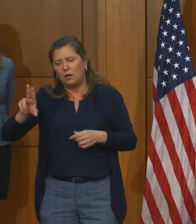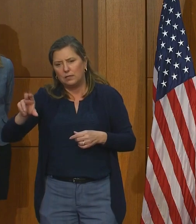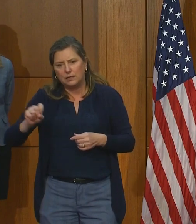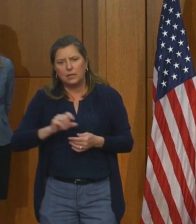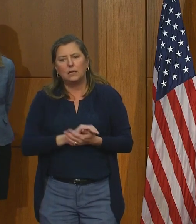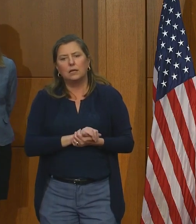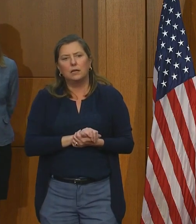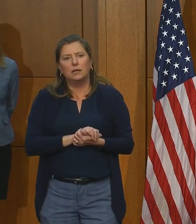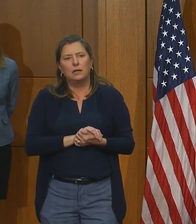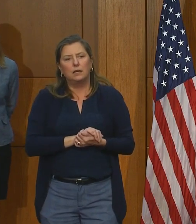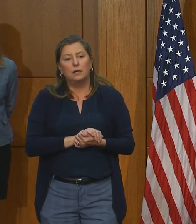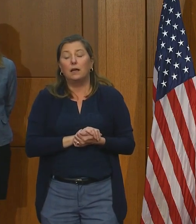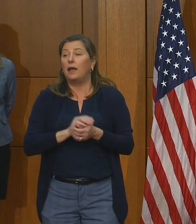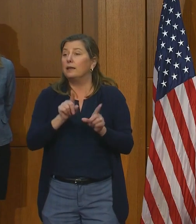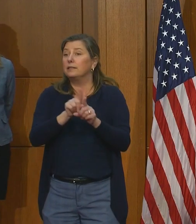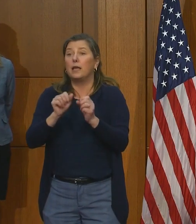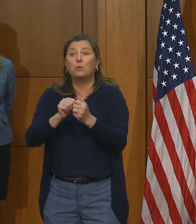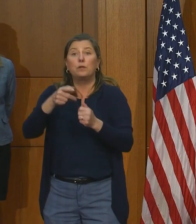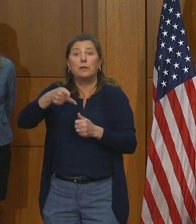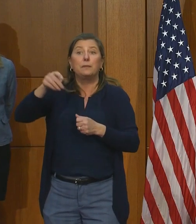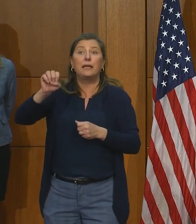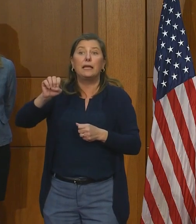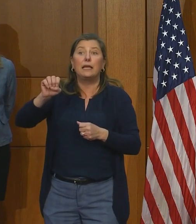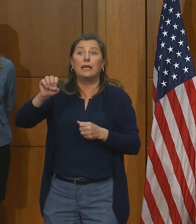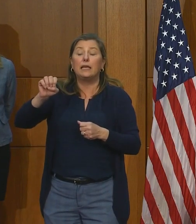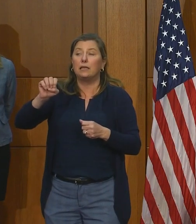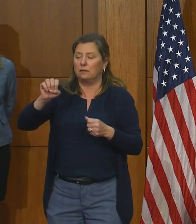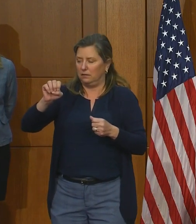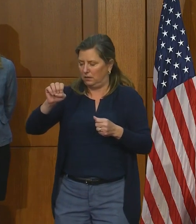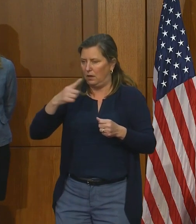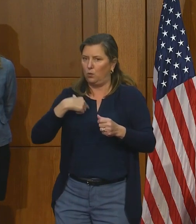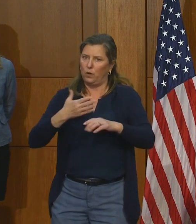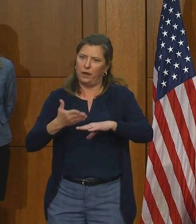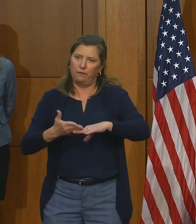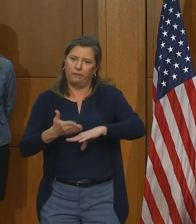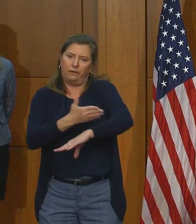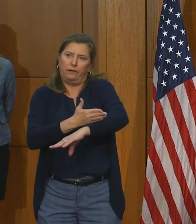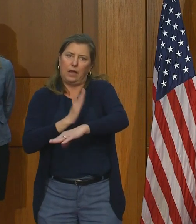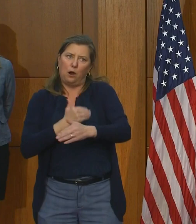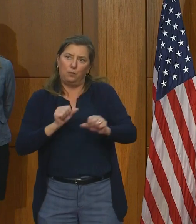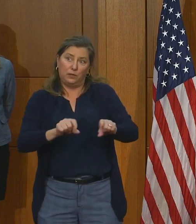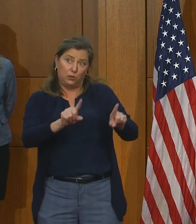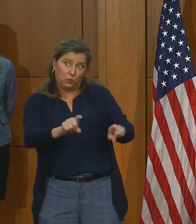SOMETHING THAT WAS VERY IMPORTANT TO. THE BLACK CAUCUS